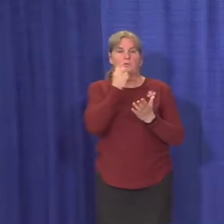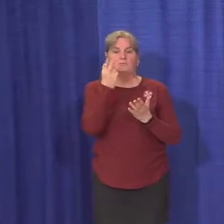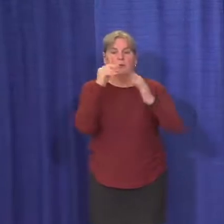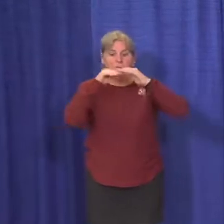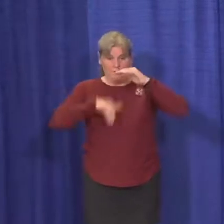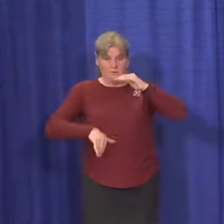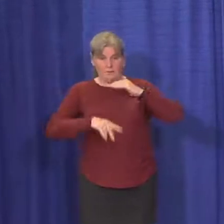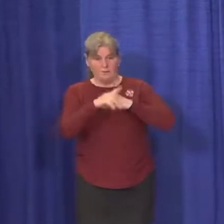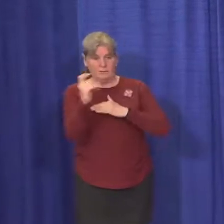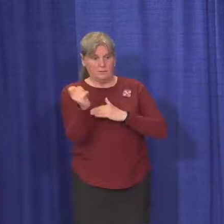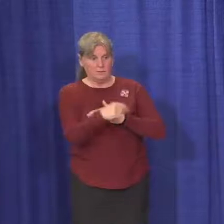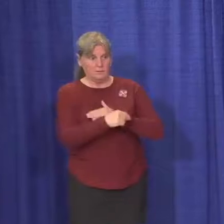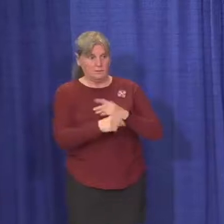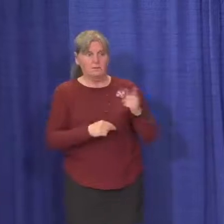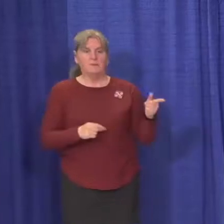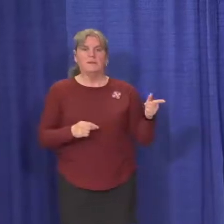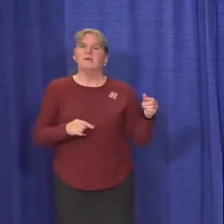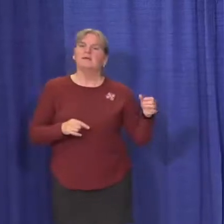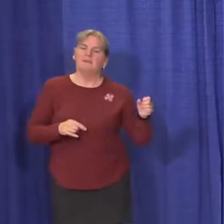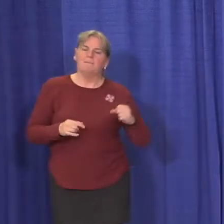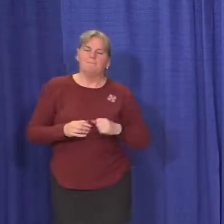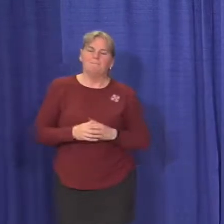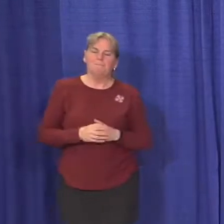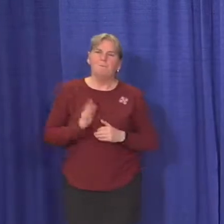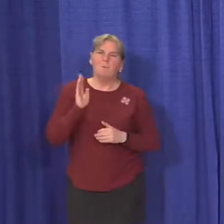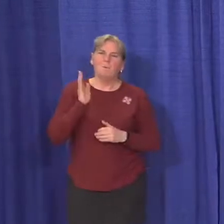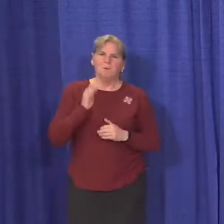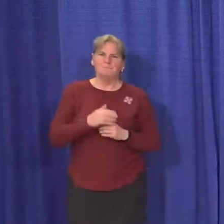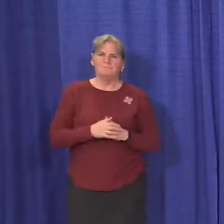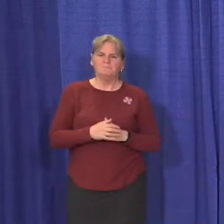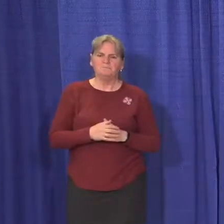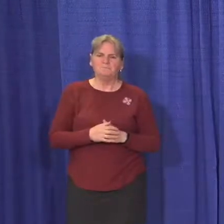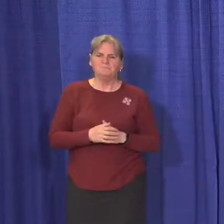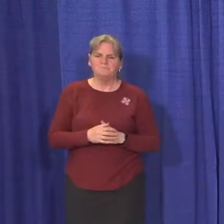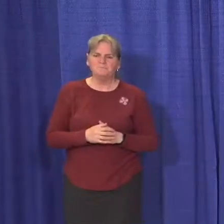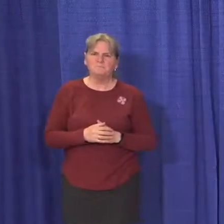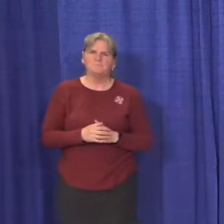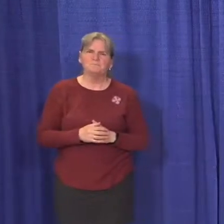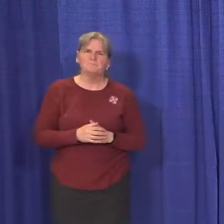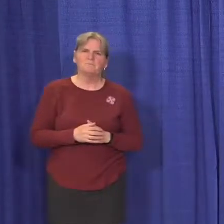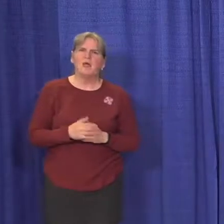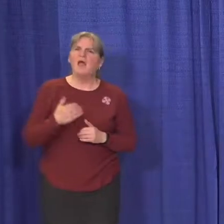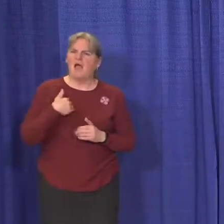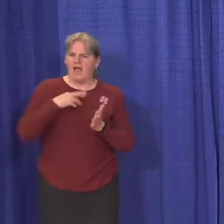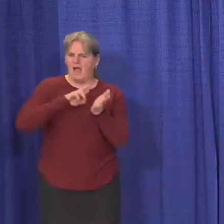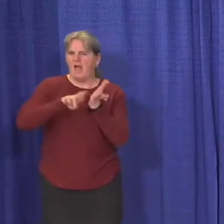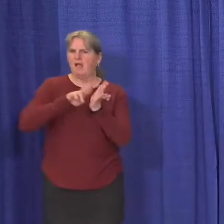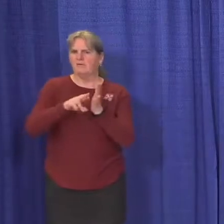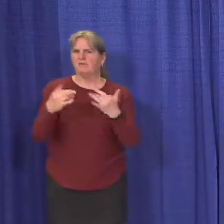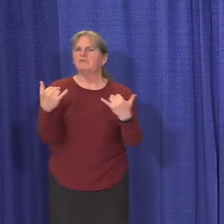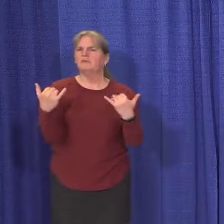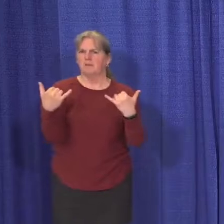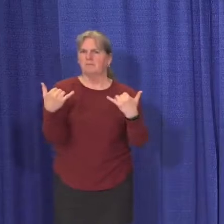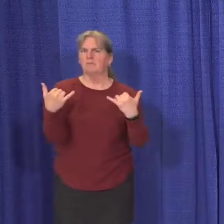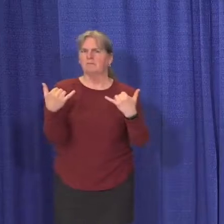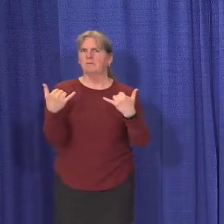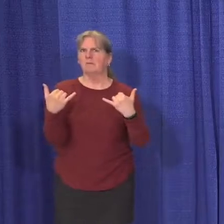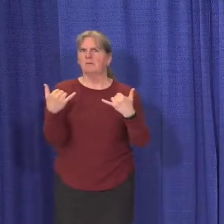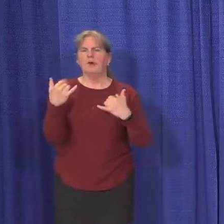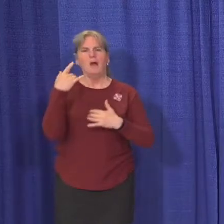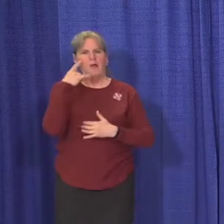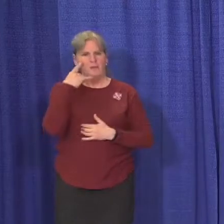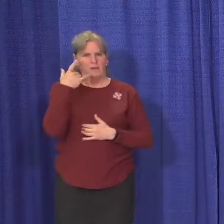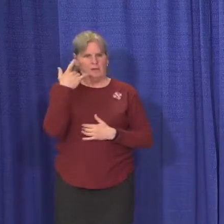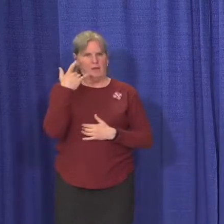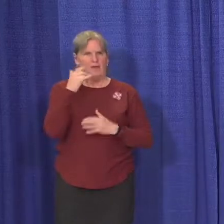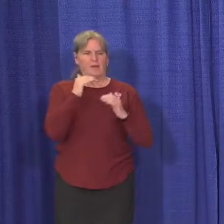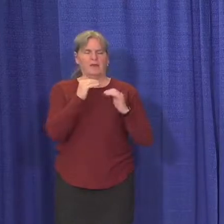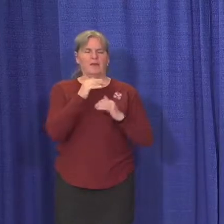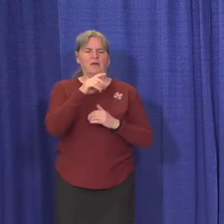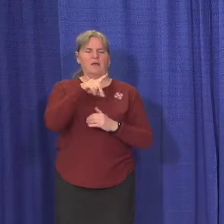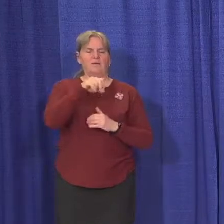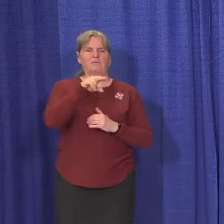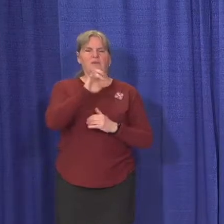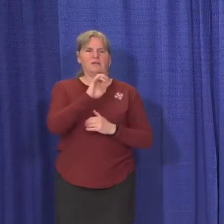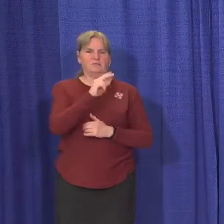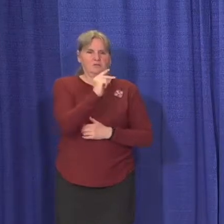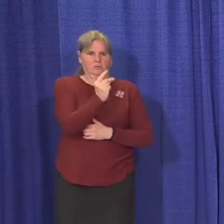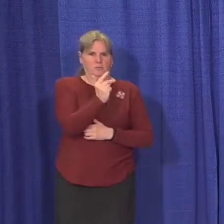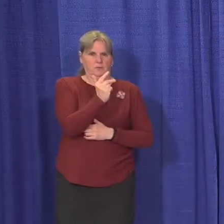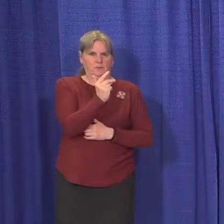younger children.